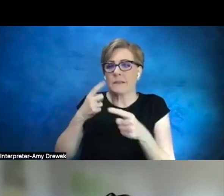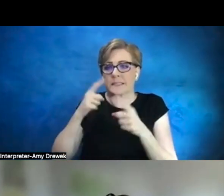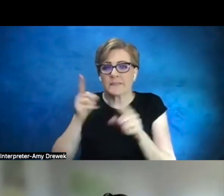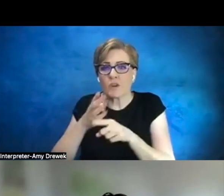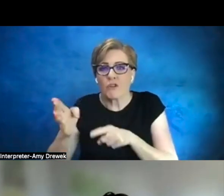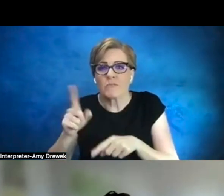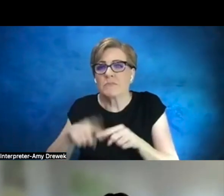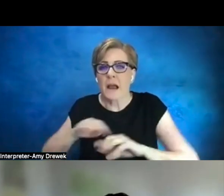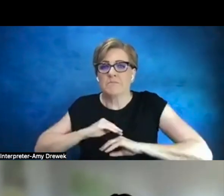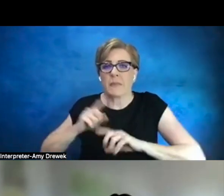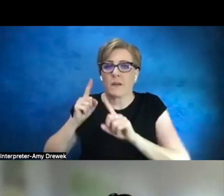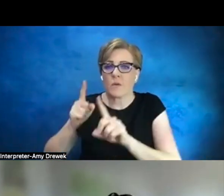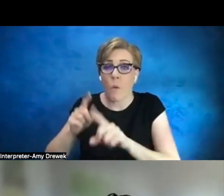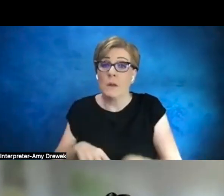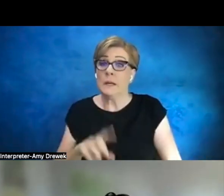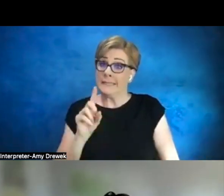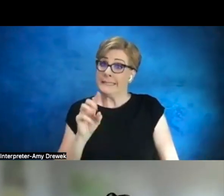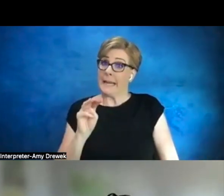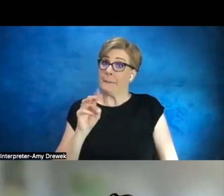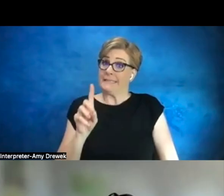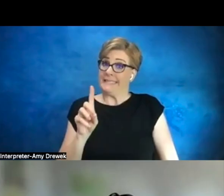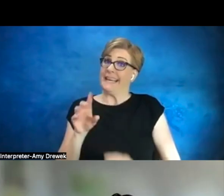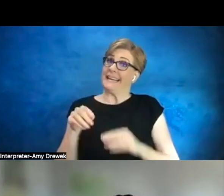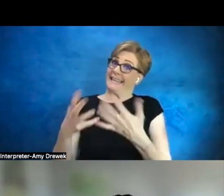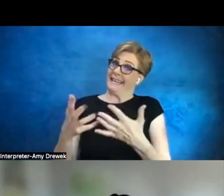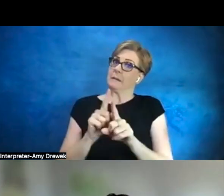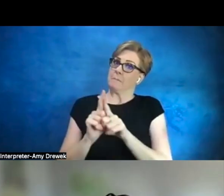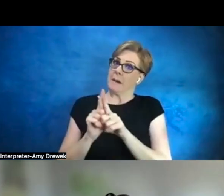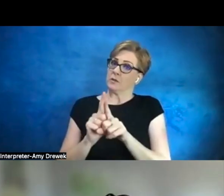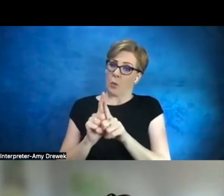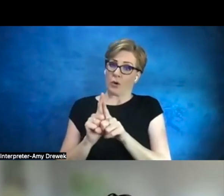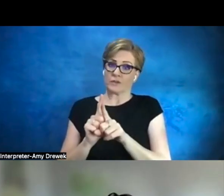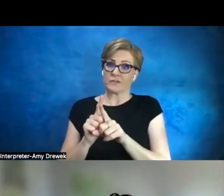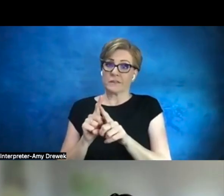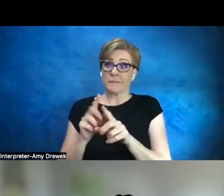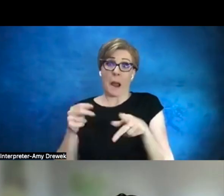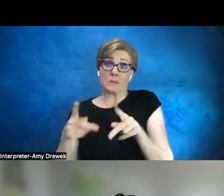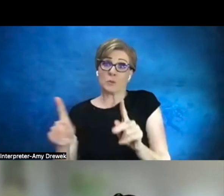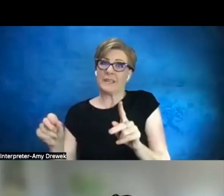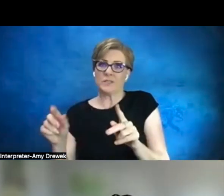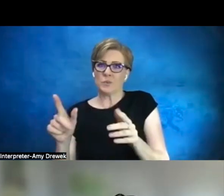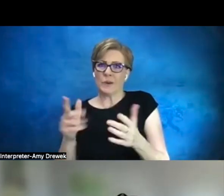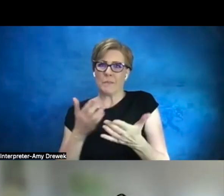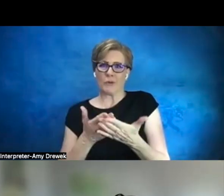right? DMD gives mentors that space to disprove these messages and show them what is possible.